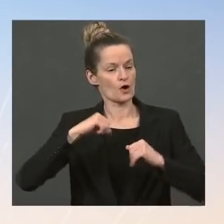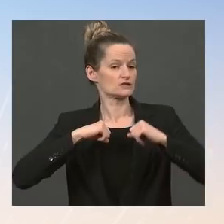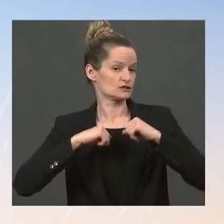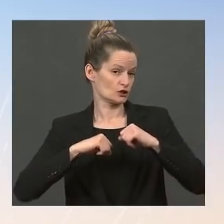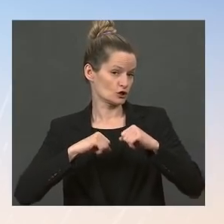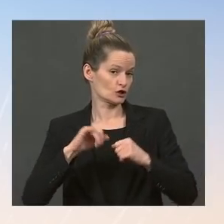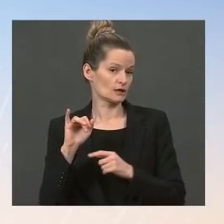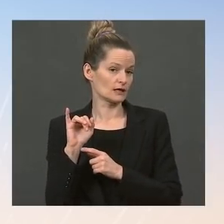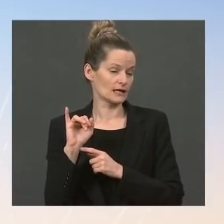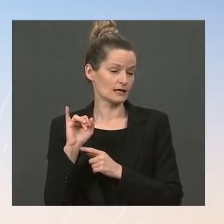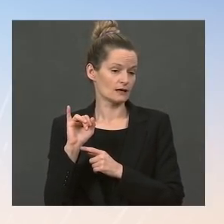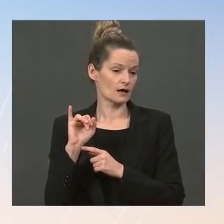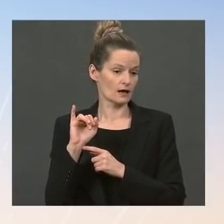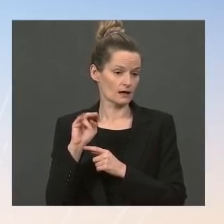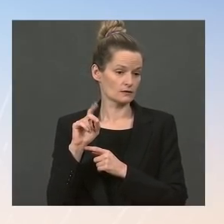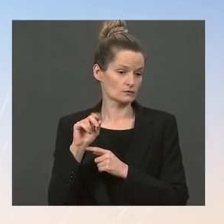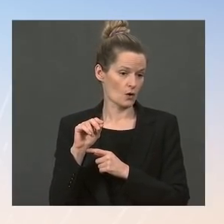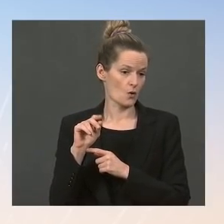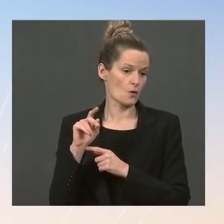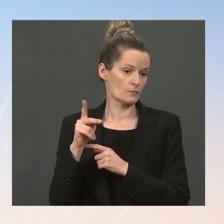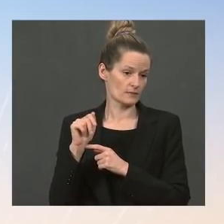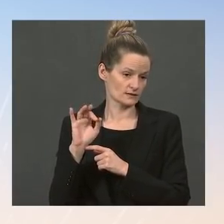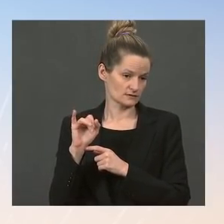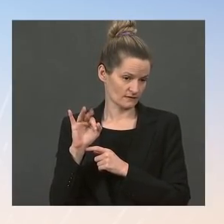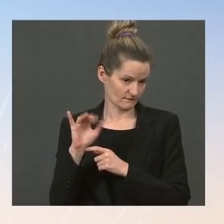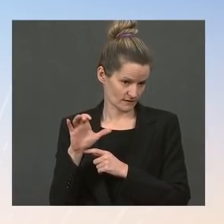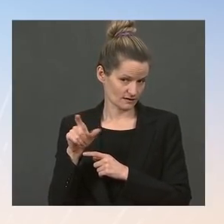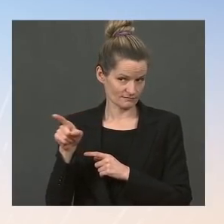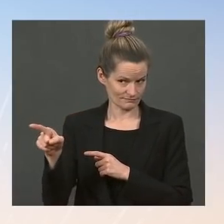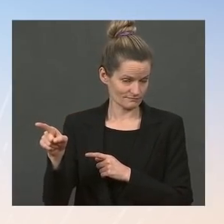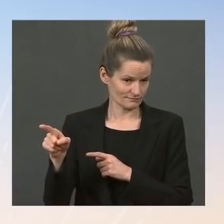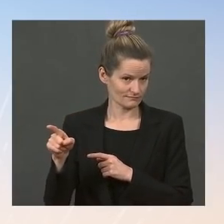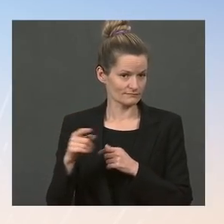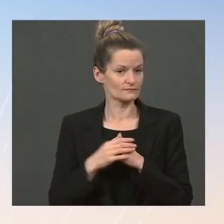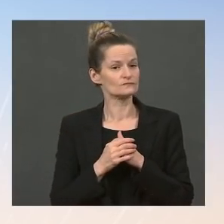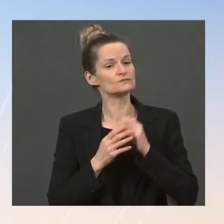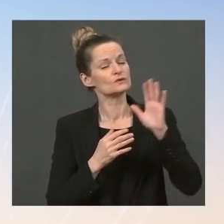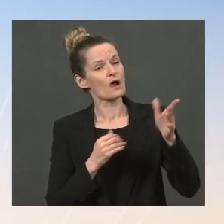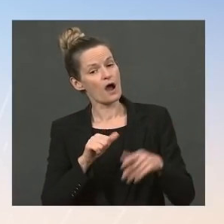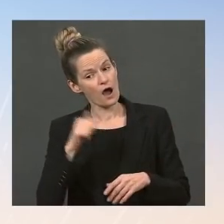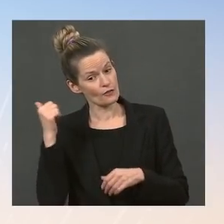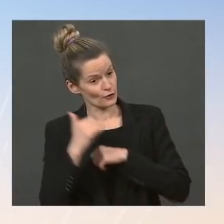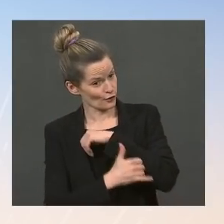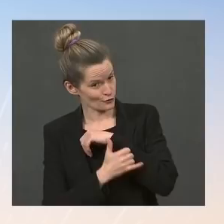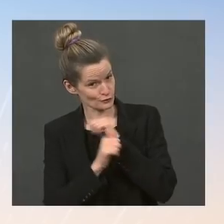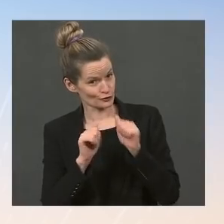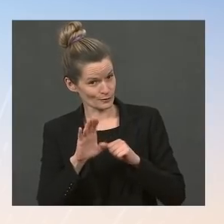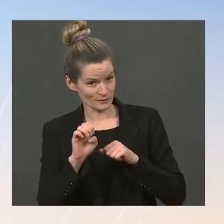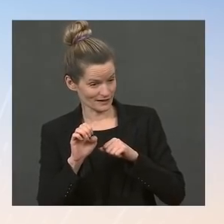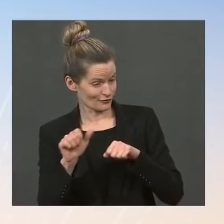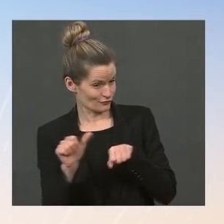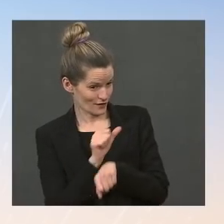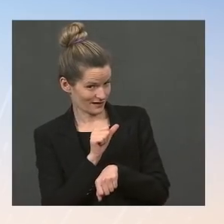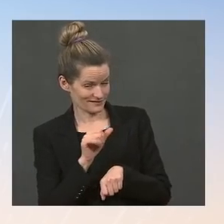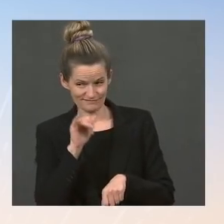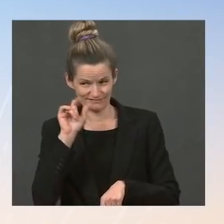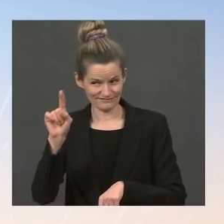that could pose a threat. And we'll let an outside analysist give their analysis. The Press: All right. On debt limit: